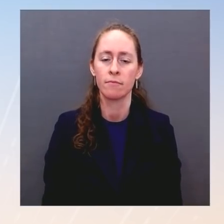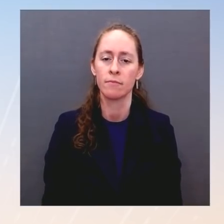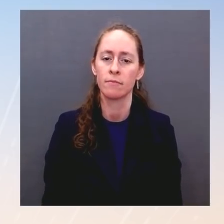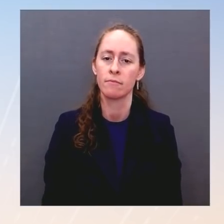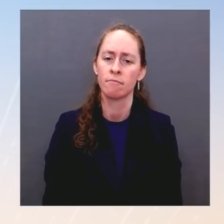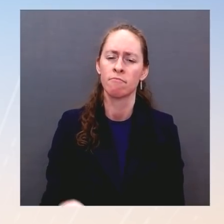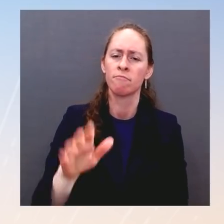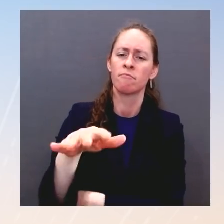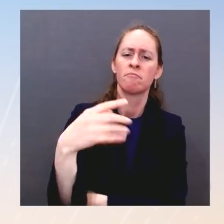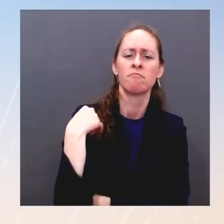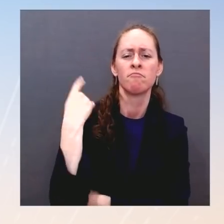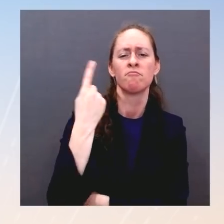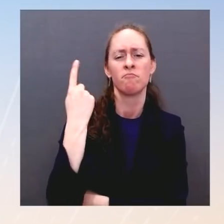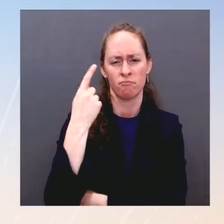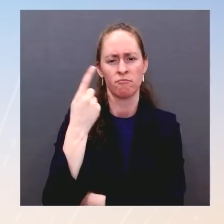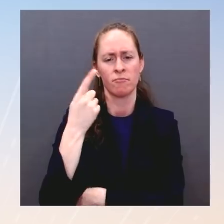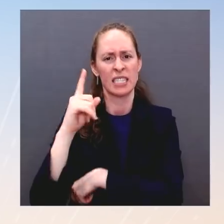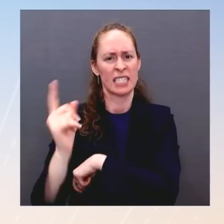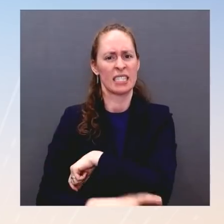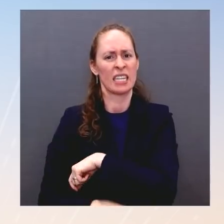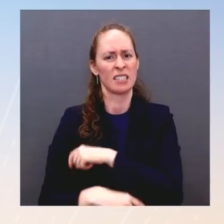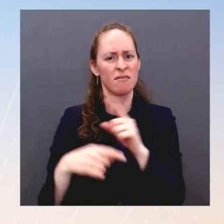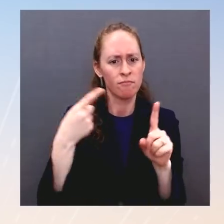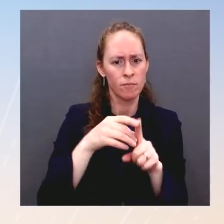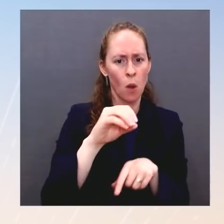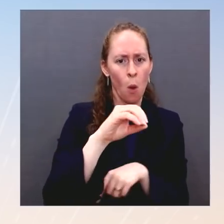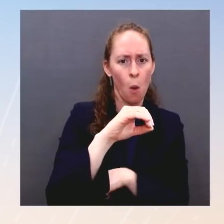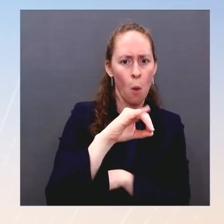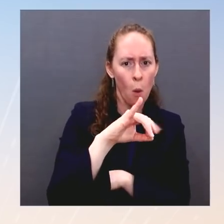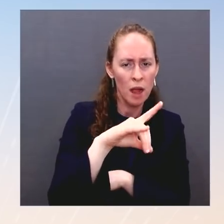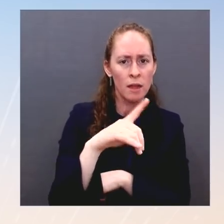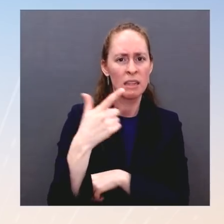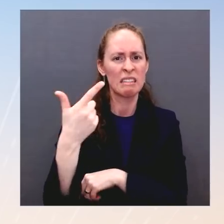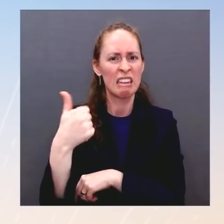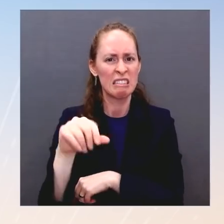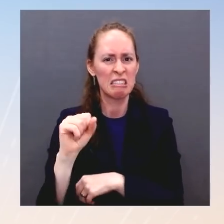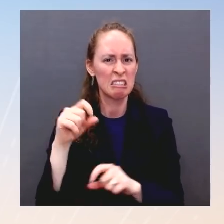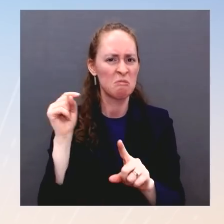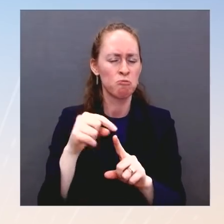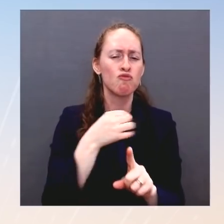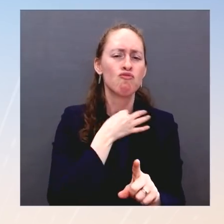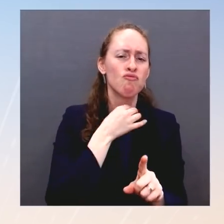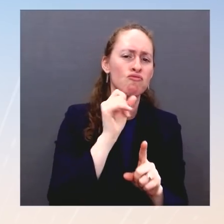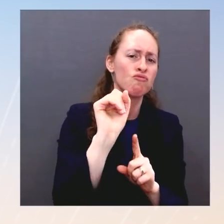and understanding that the President in any decisions he makes around sanctions or any other actions to take against Russia